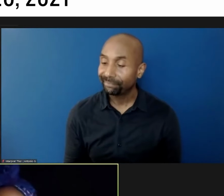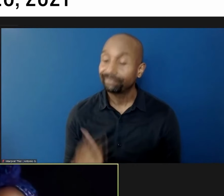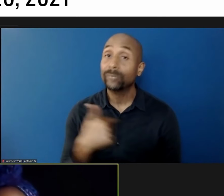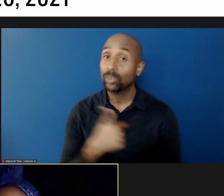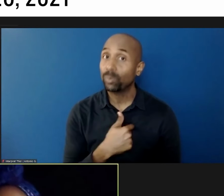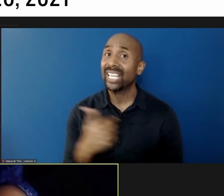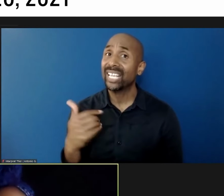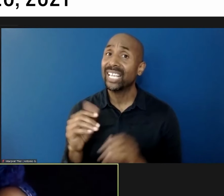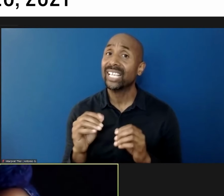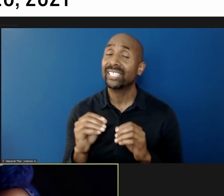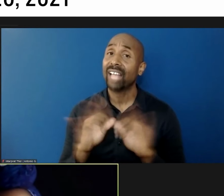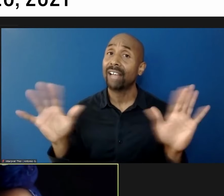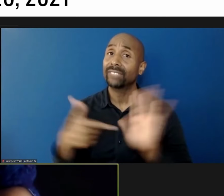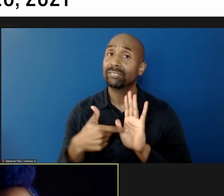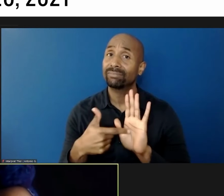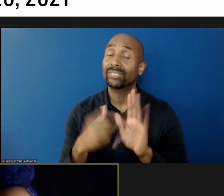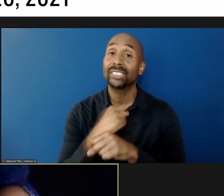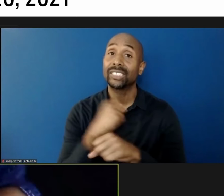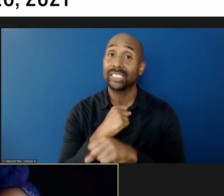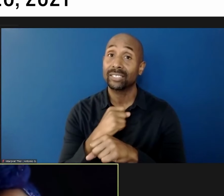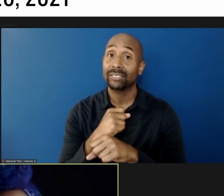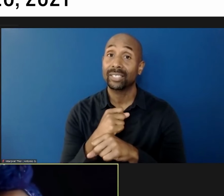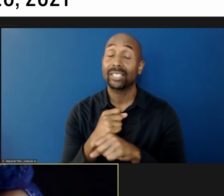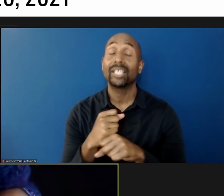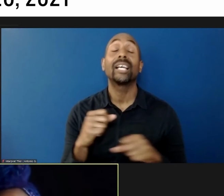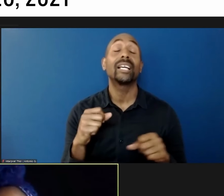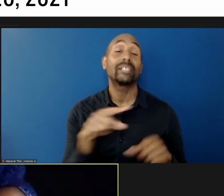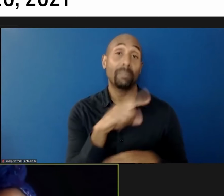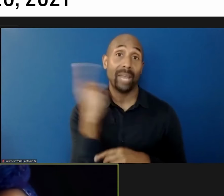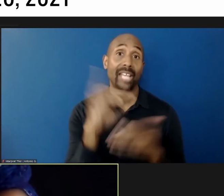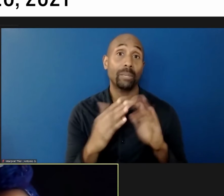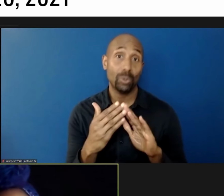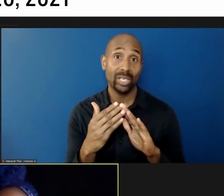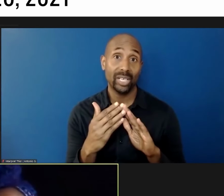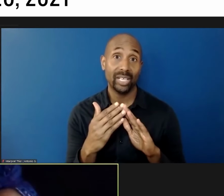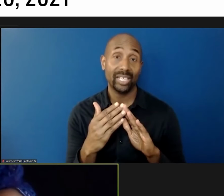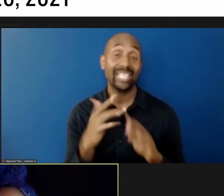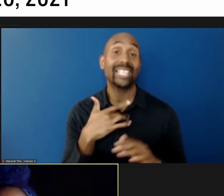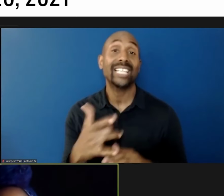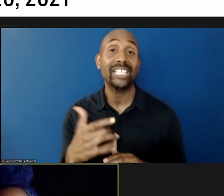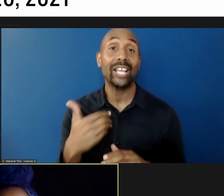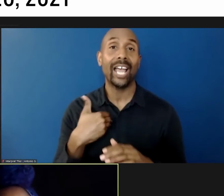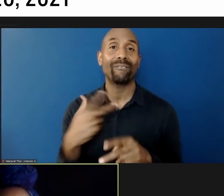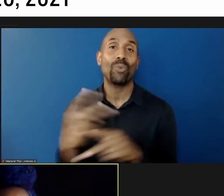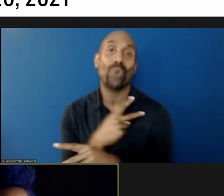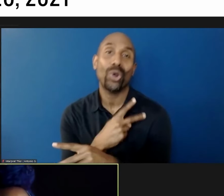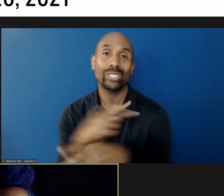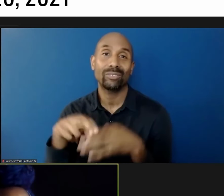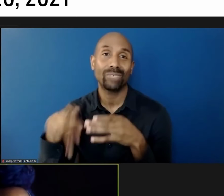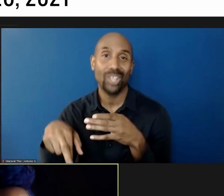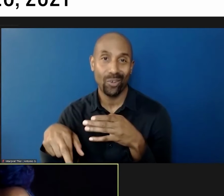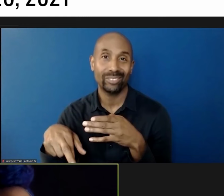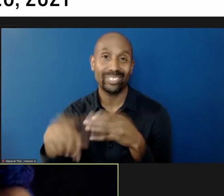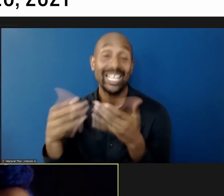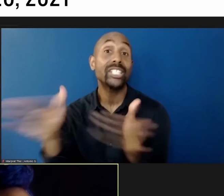community have poor outcomes across the board, so we look at the education where before the